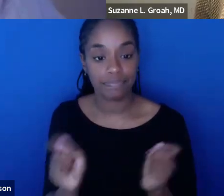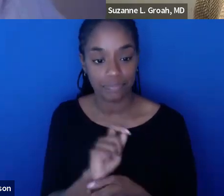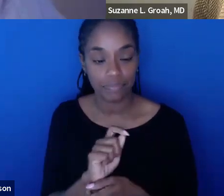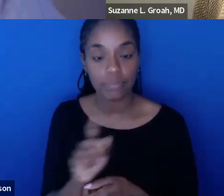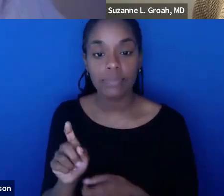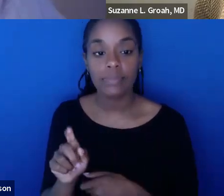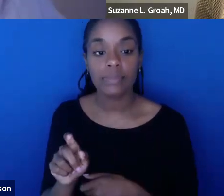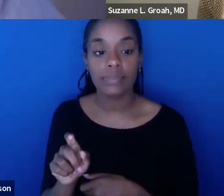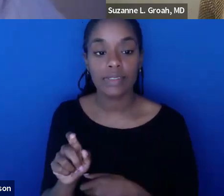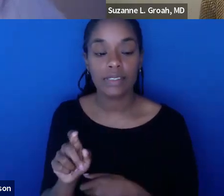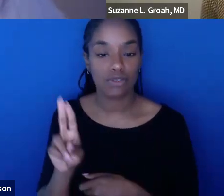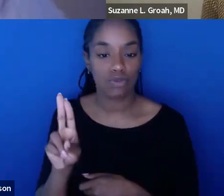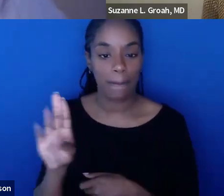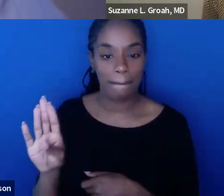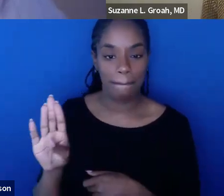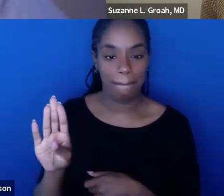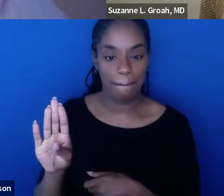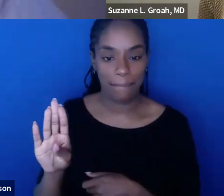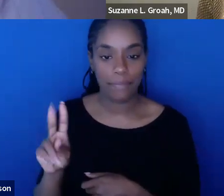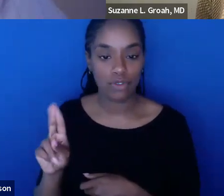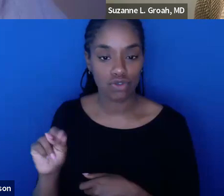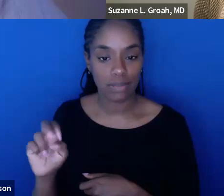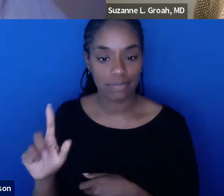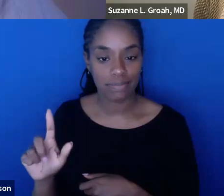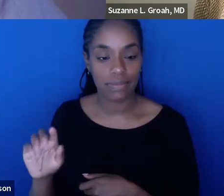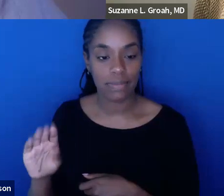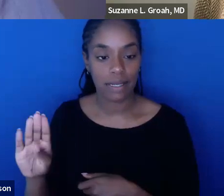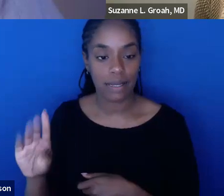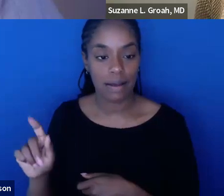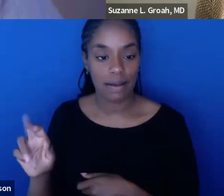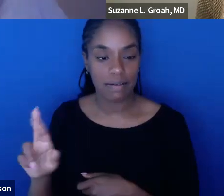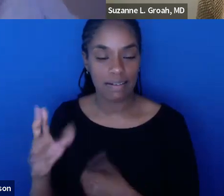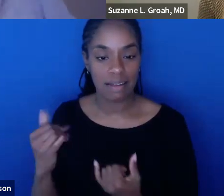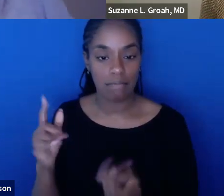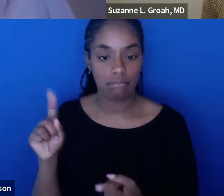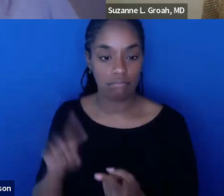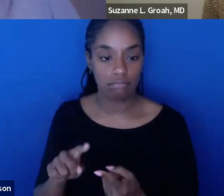slimmed it down to neurogenic lower urinary tract dysfunction.